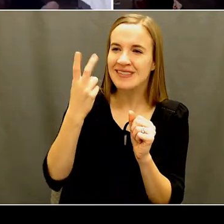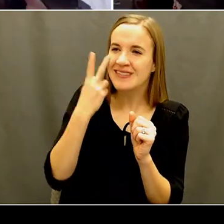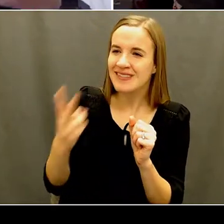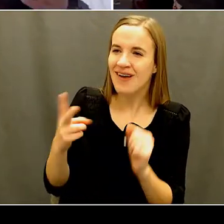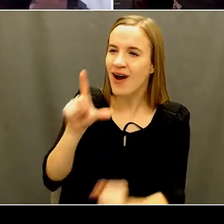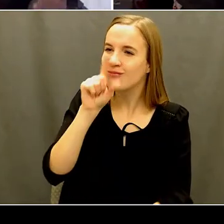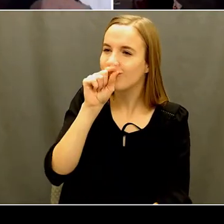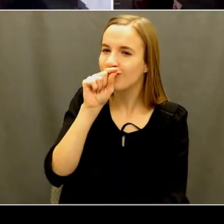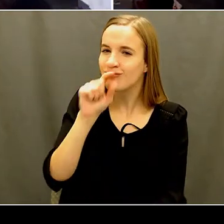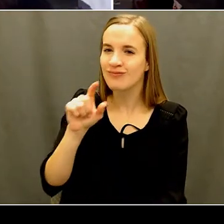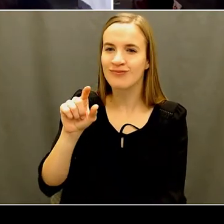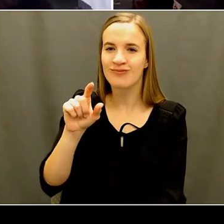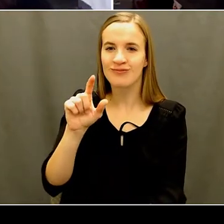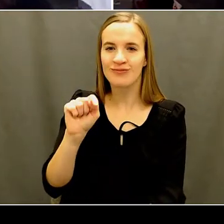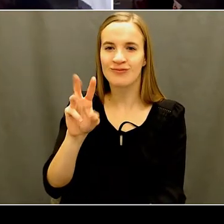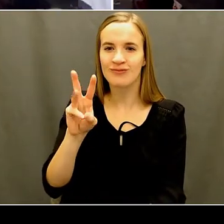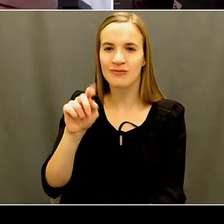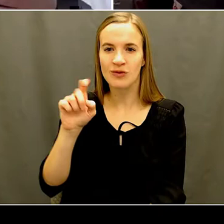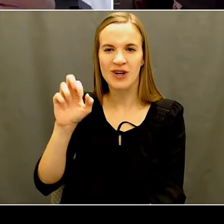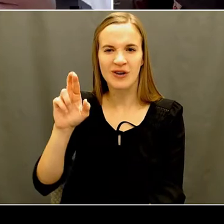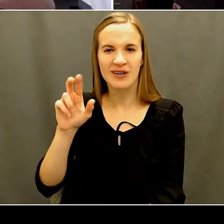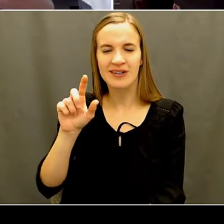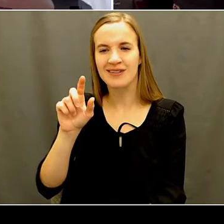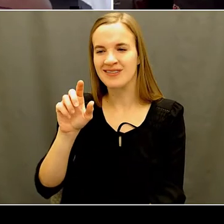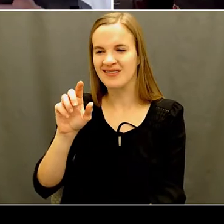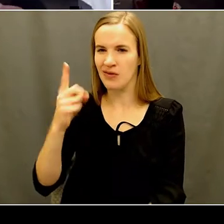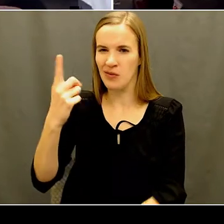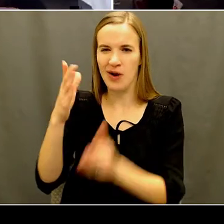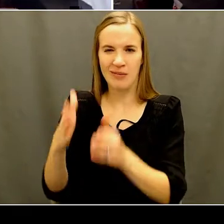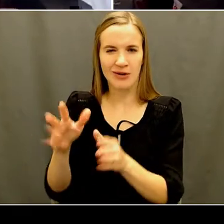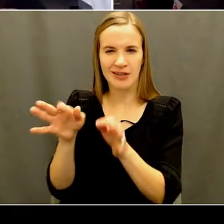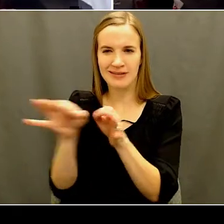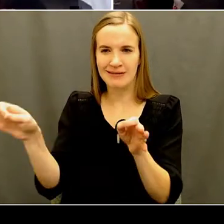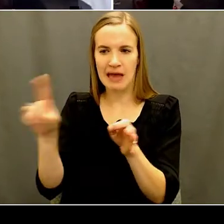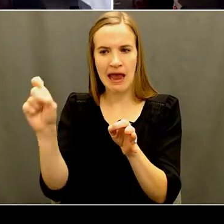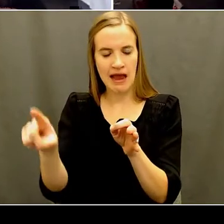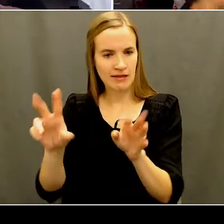elementary school describes who you are now? When I was in about first or second